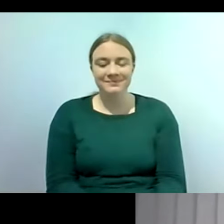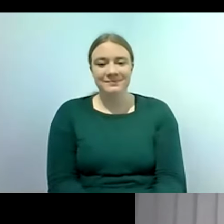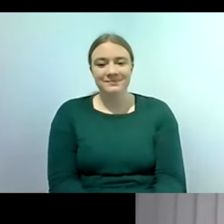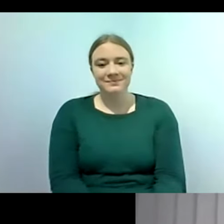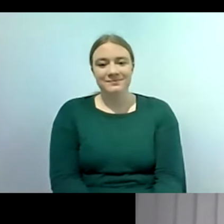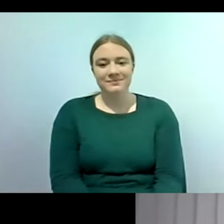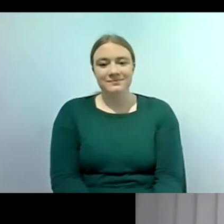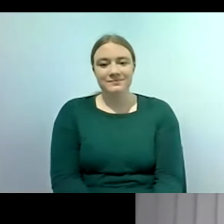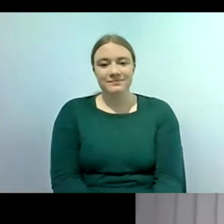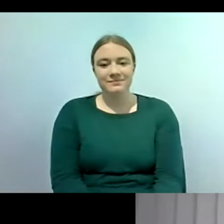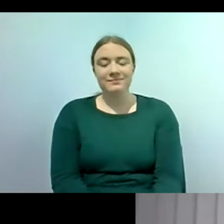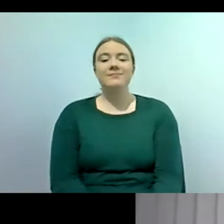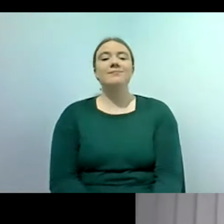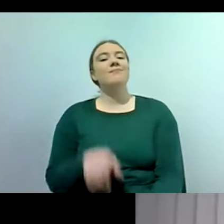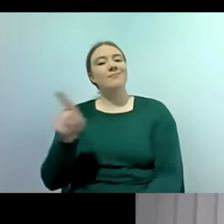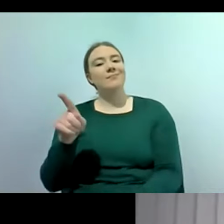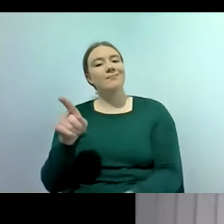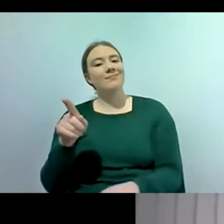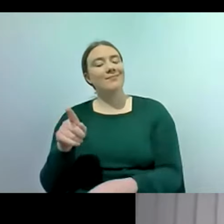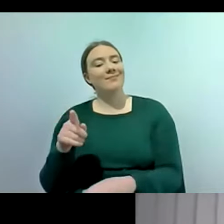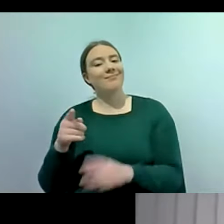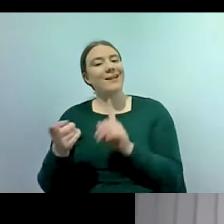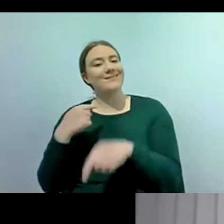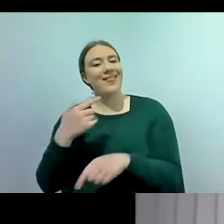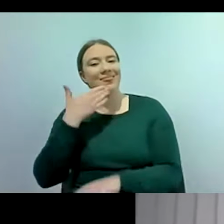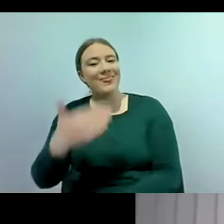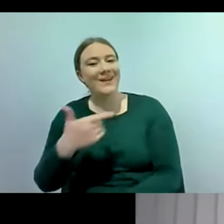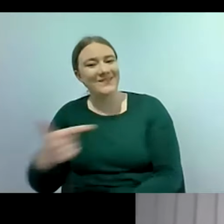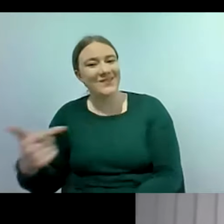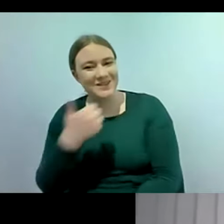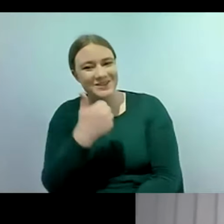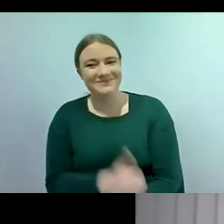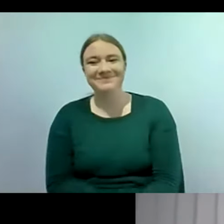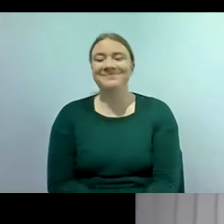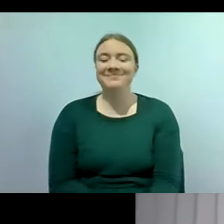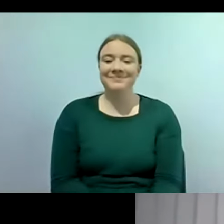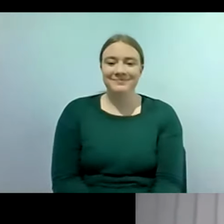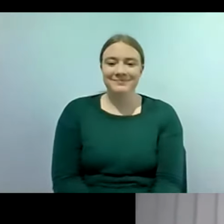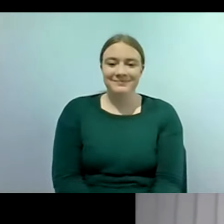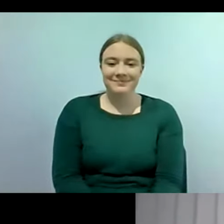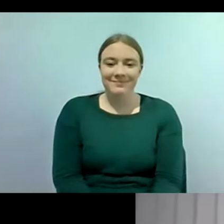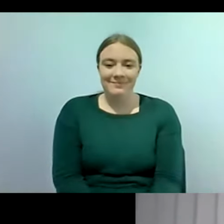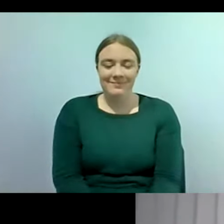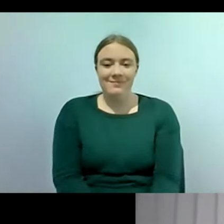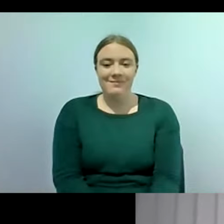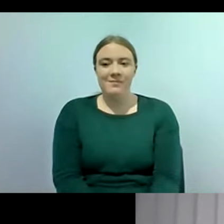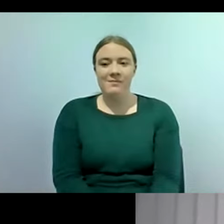got a thank you very much in the chat so that's good let's have a look we probably got time to